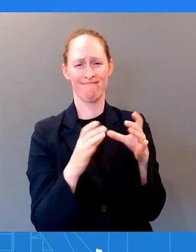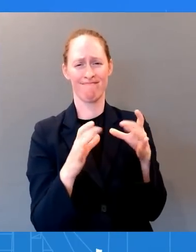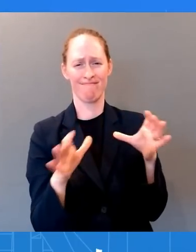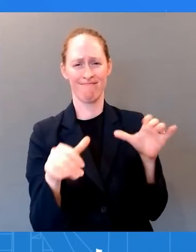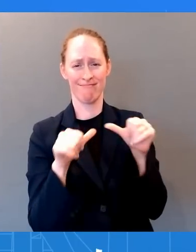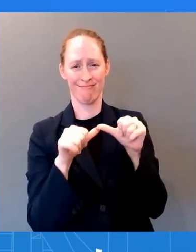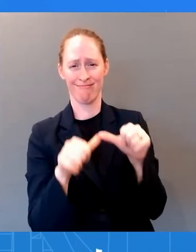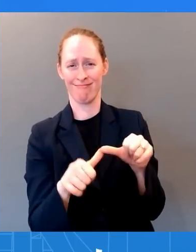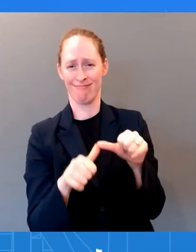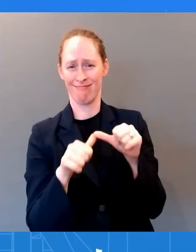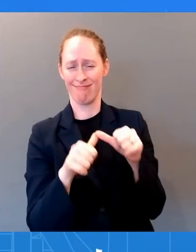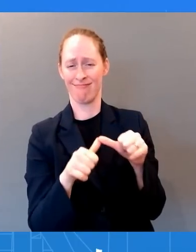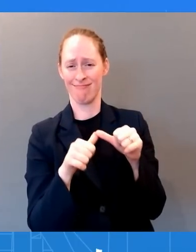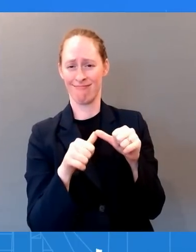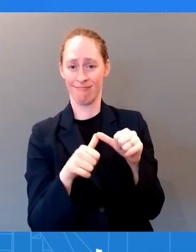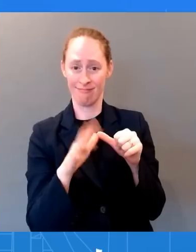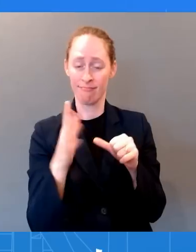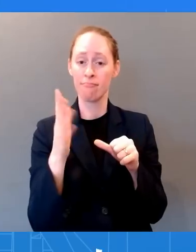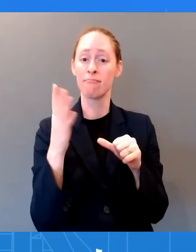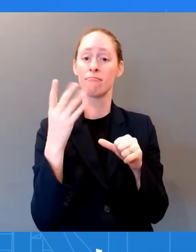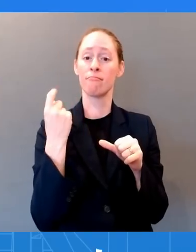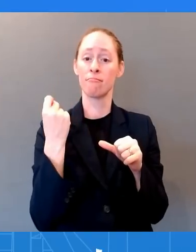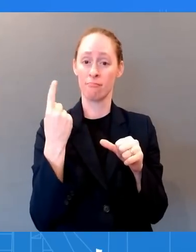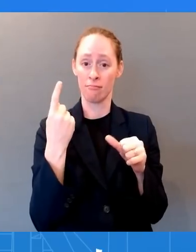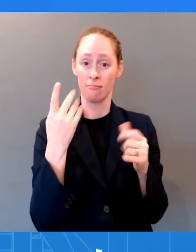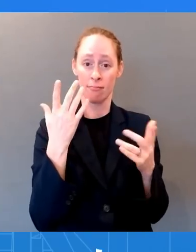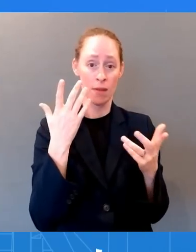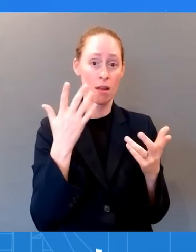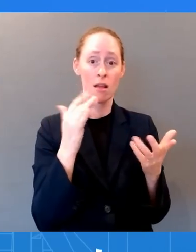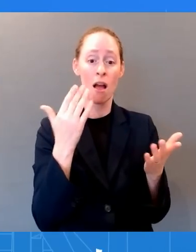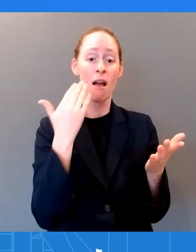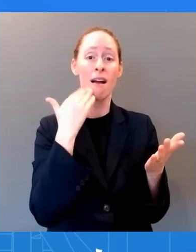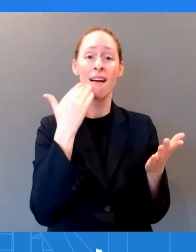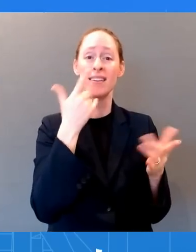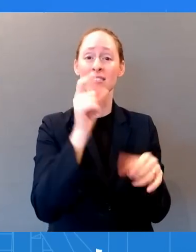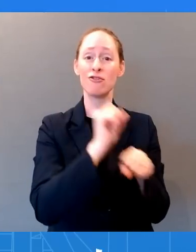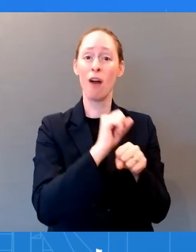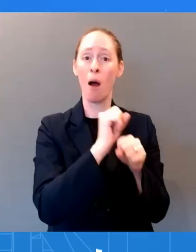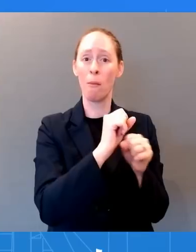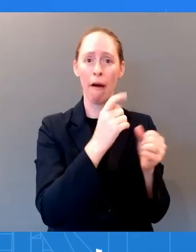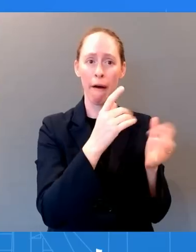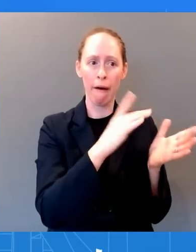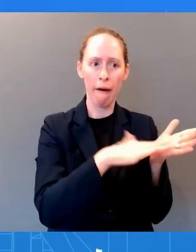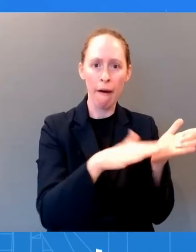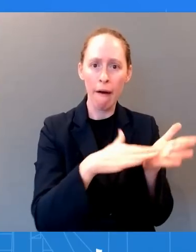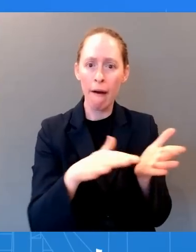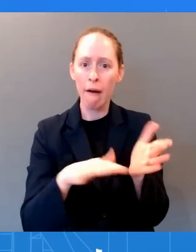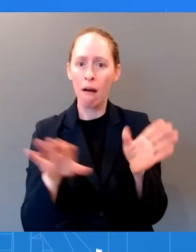And if you look at the labor market, it -- you know, consumers are spending; as I said, what businesses are investing;